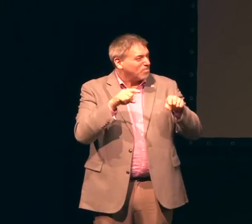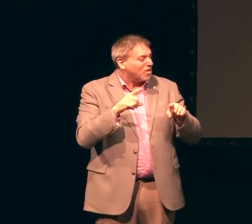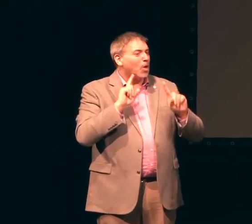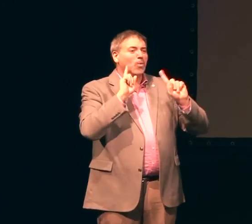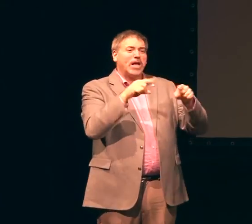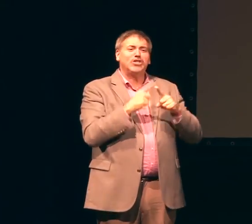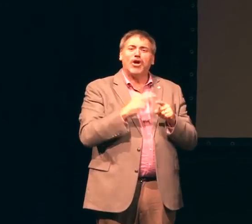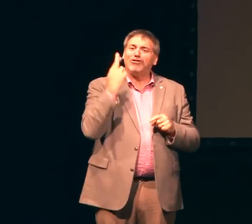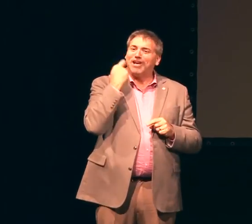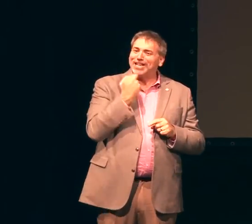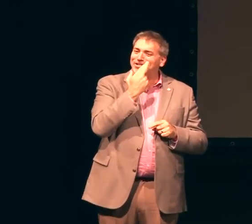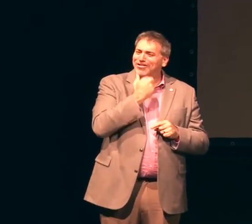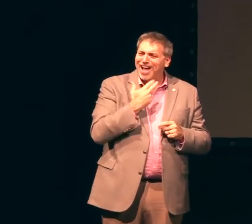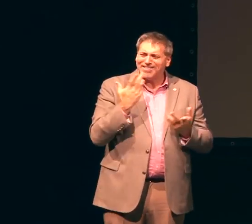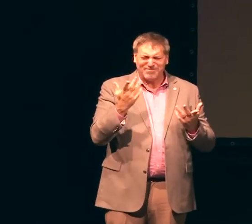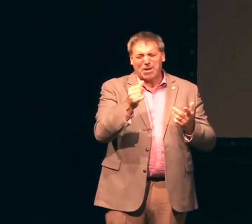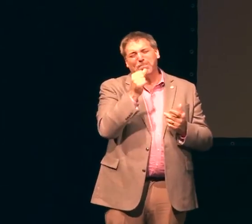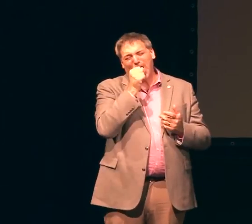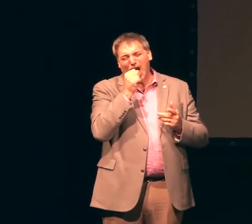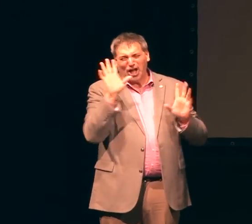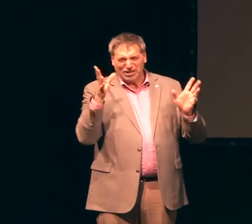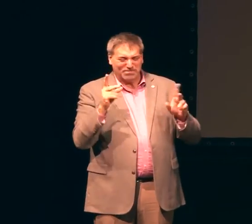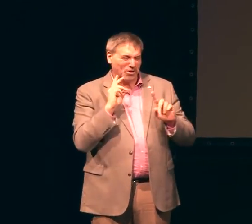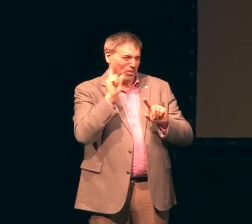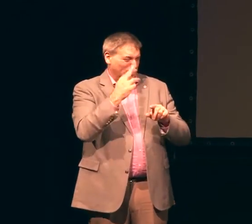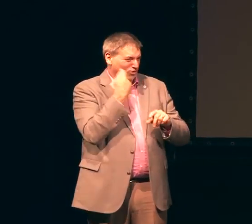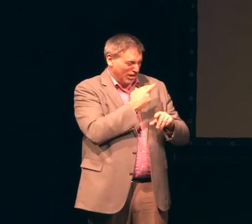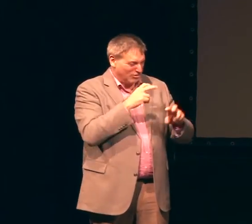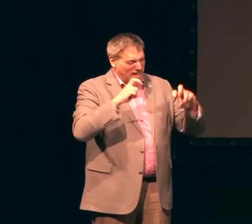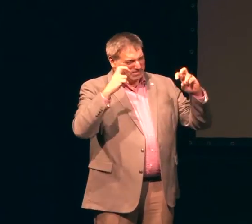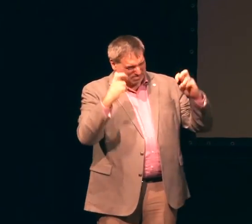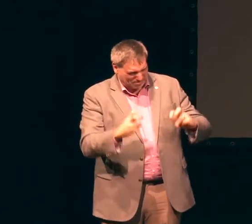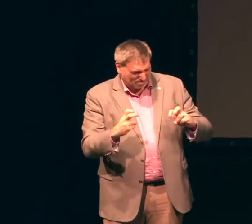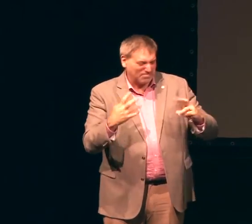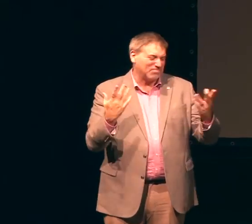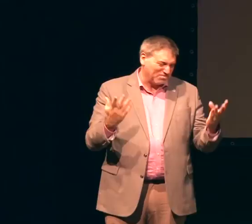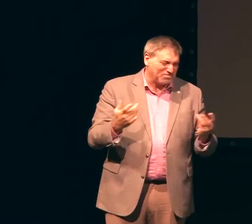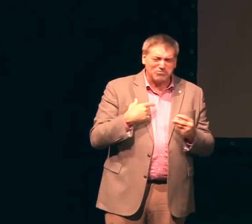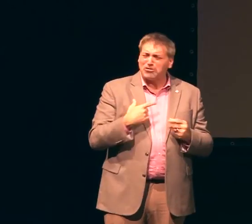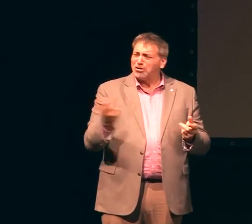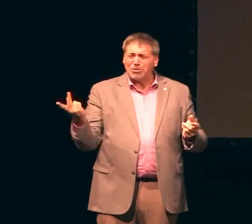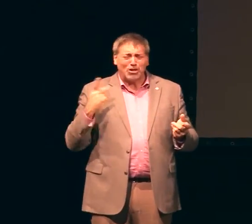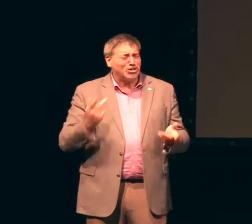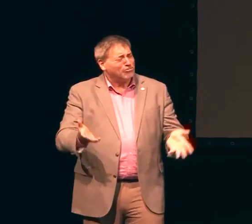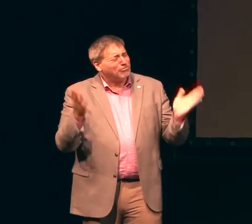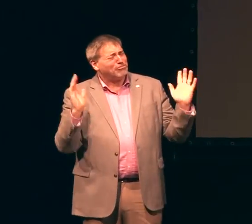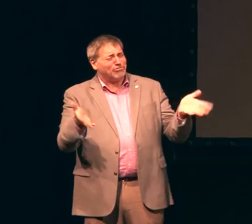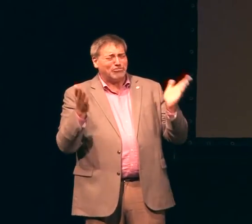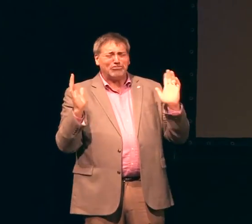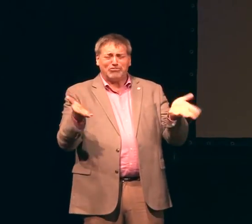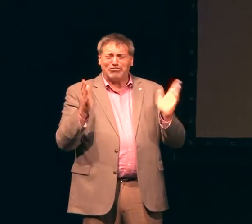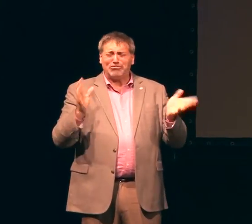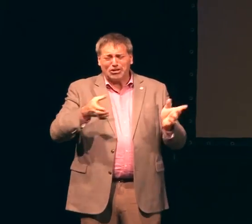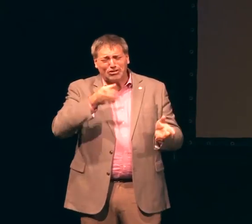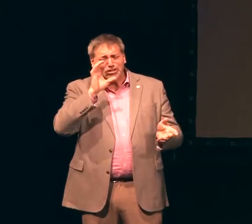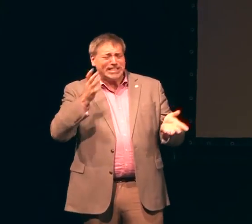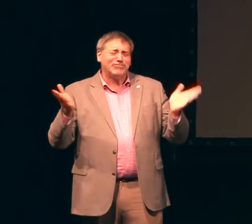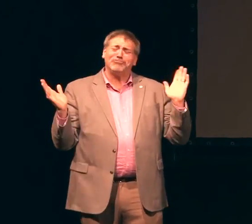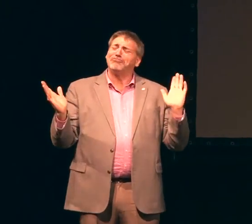traveled together and we went into a restaurant, it was more like a bar but a restaurant, we went in and sat down and the two of us were having